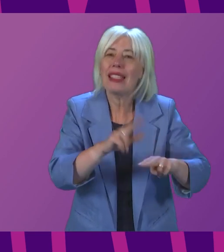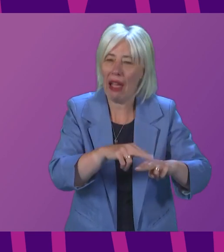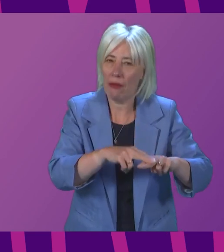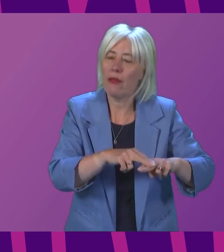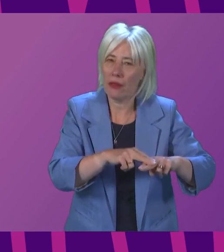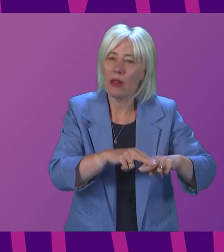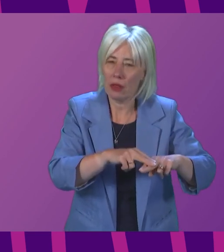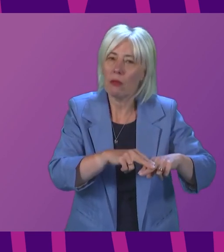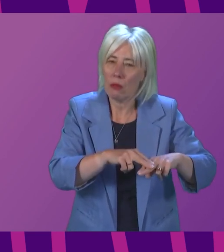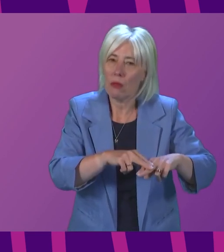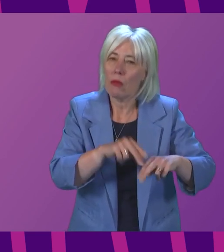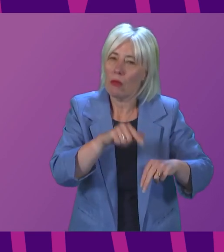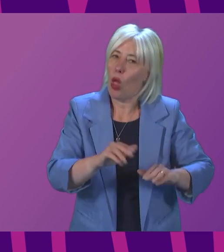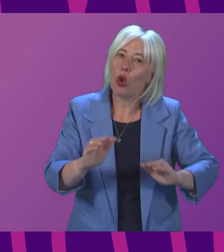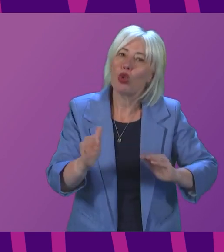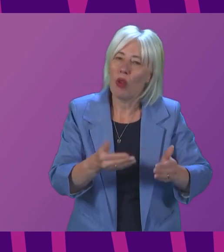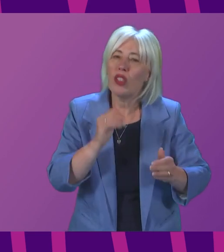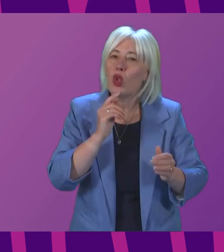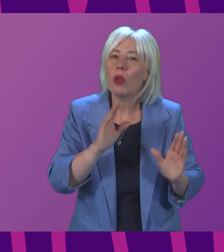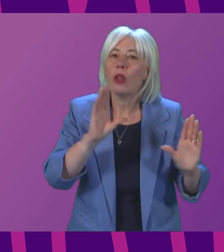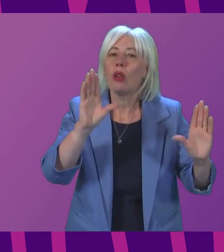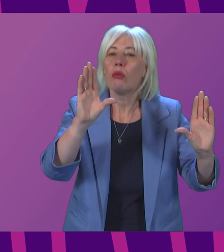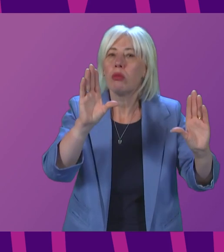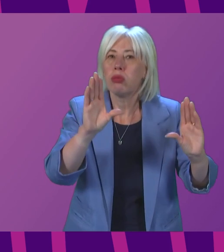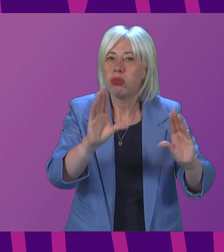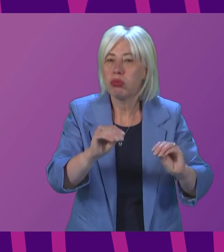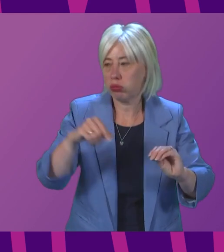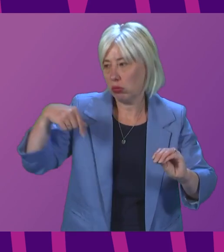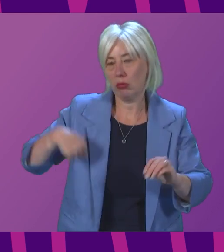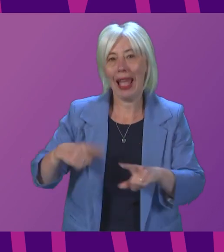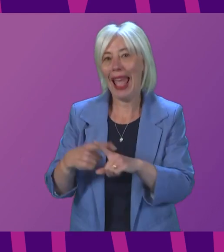These services are coming to an end in England at the end of March.